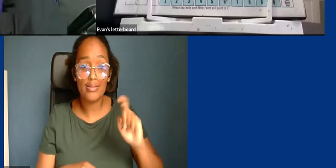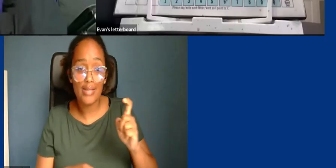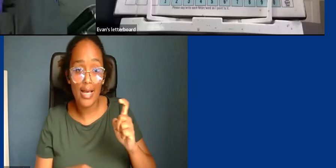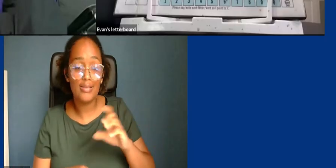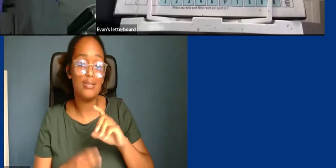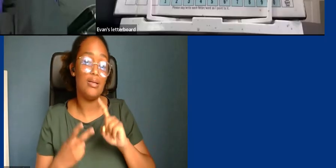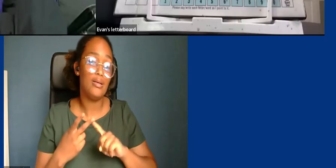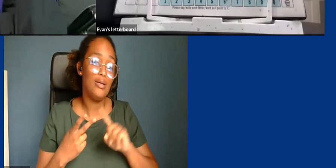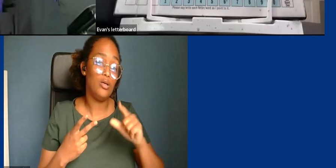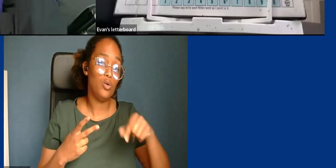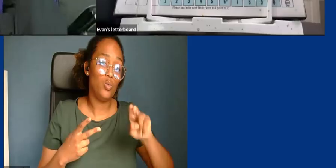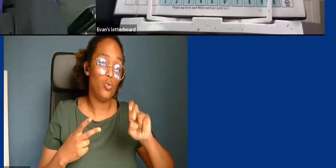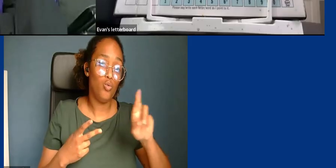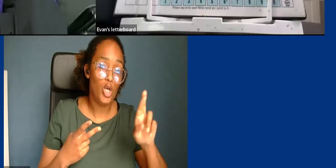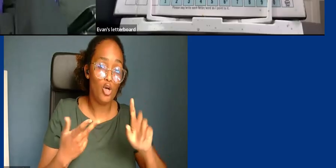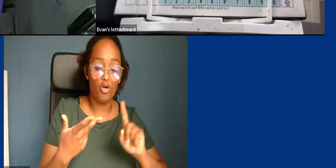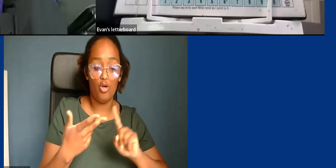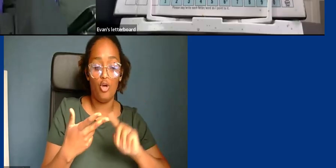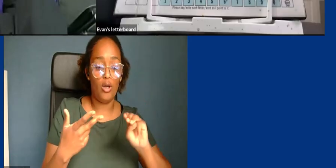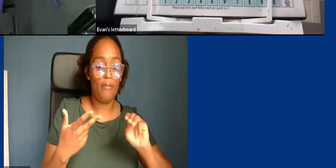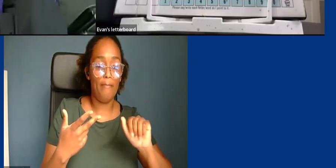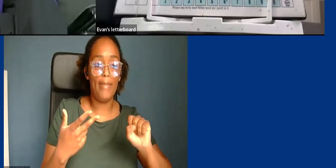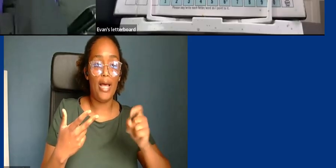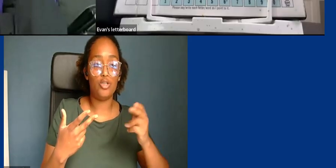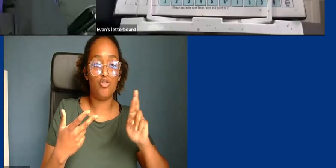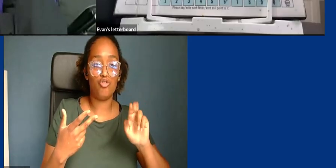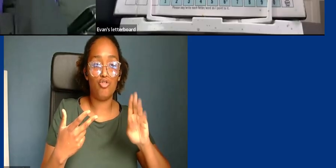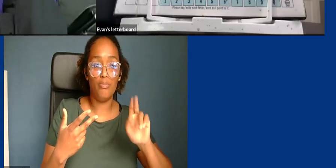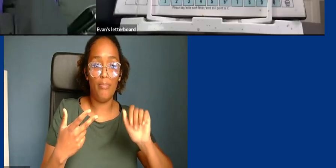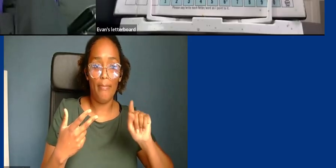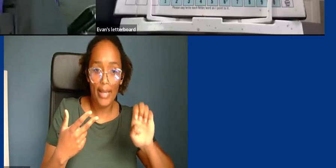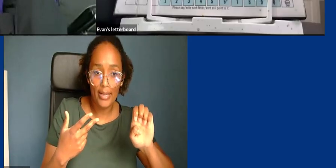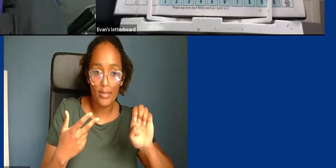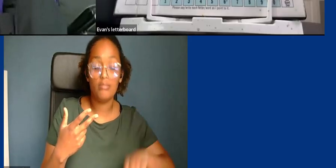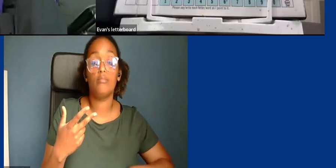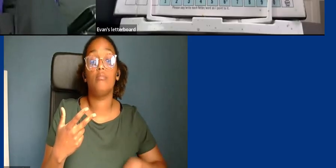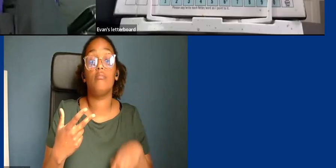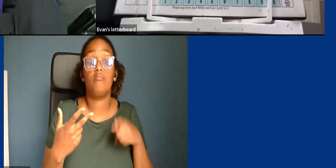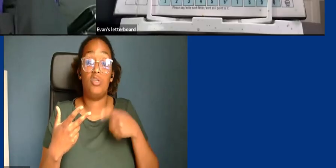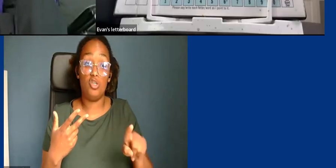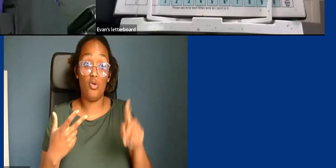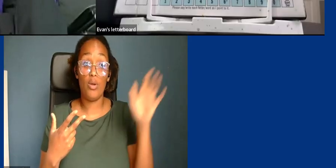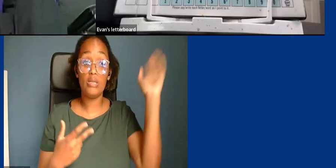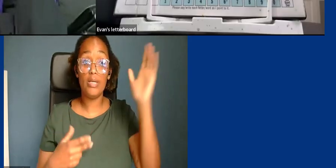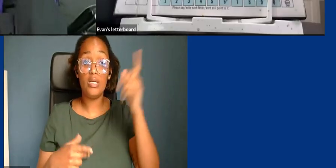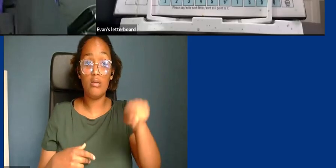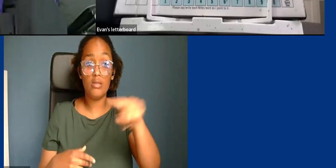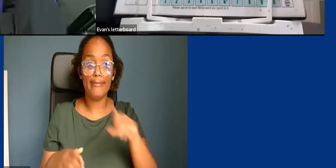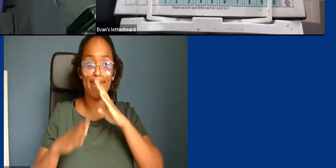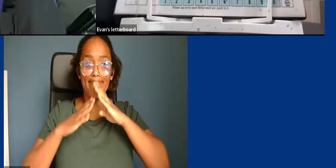masturbate. During my speech, everyone was silent. After my speech,